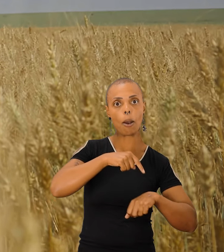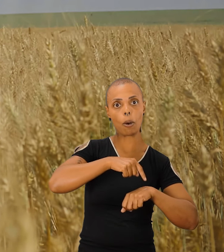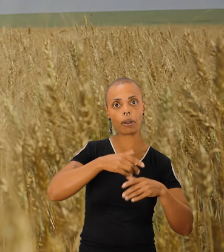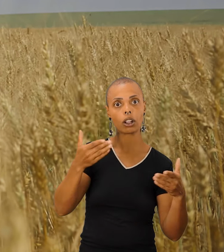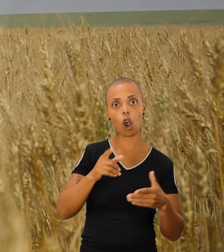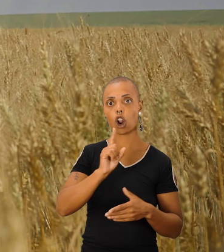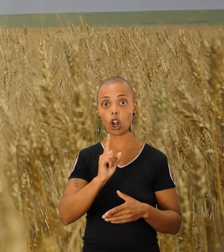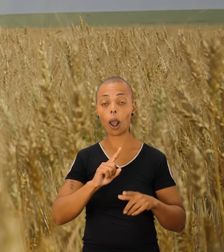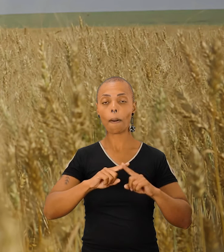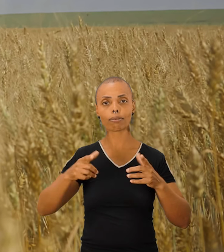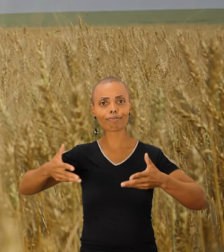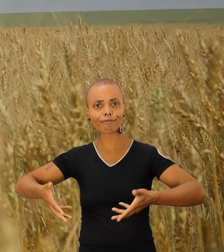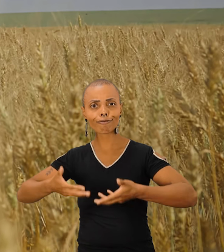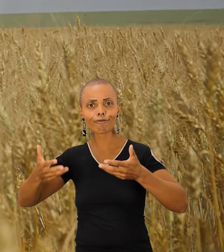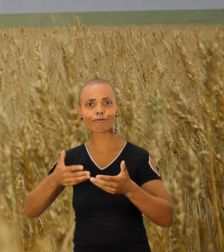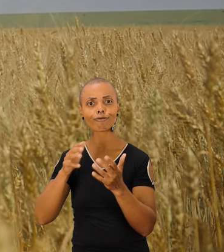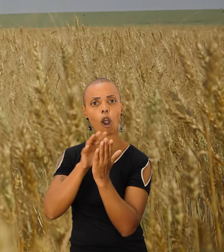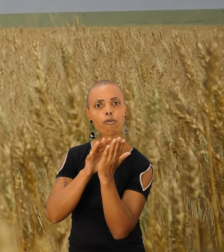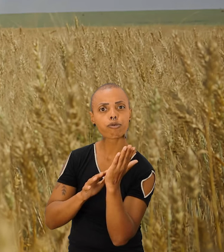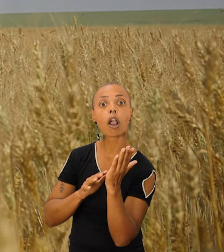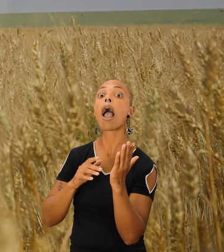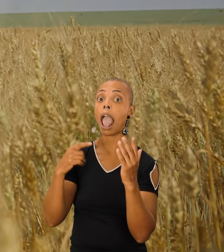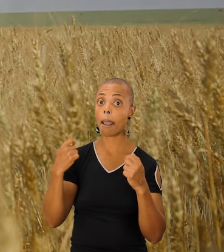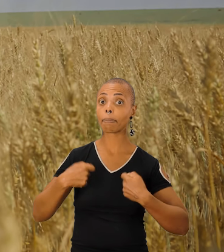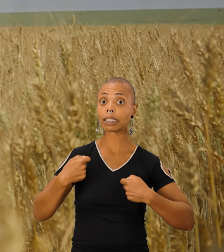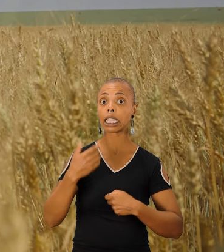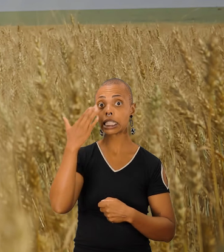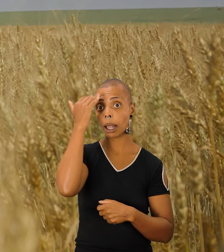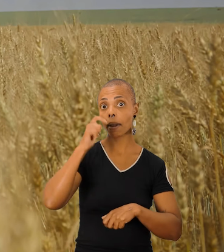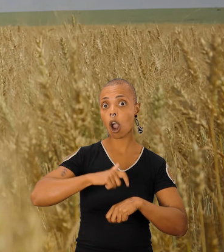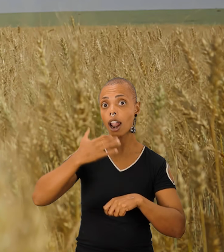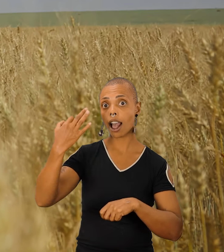As for vegetables, it is extremely important to harvest at the right time.